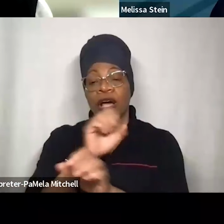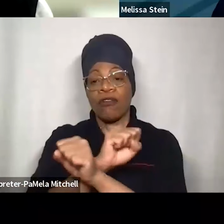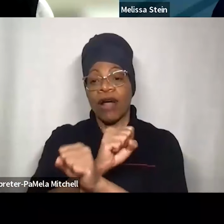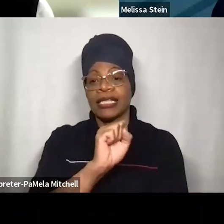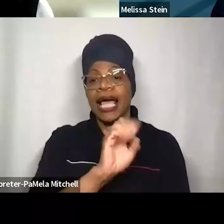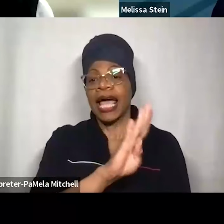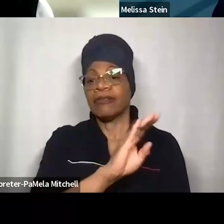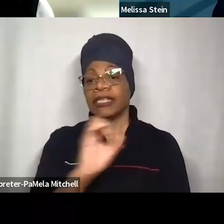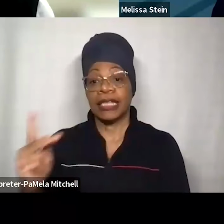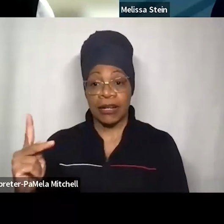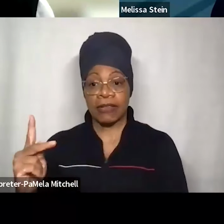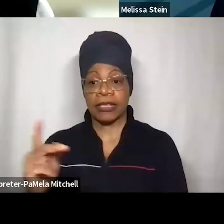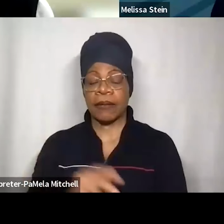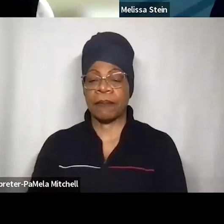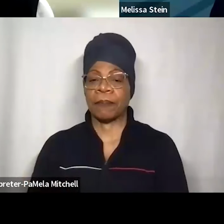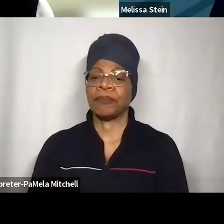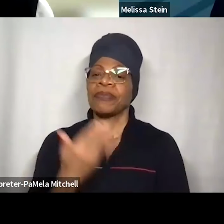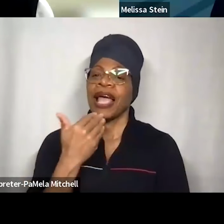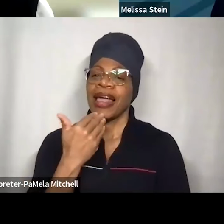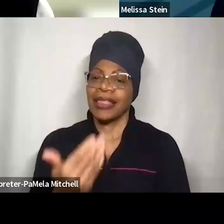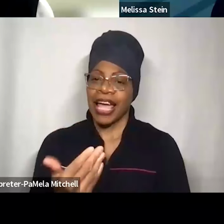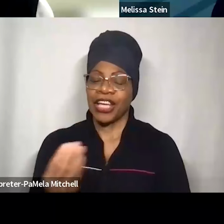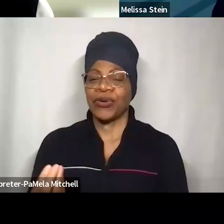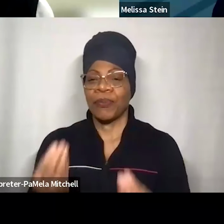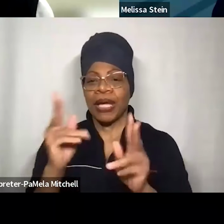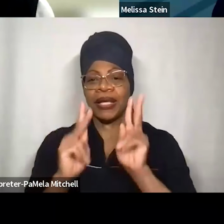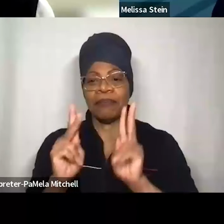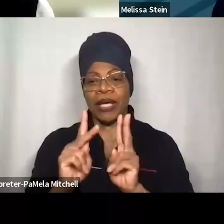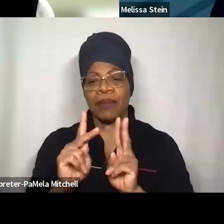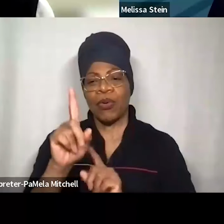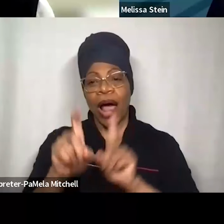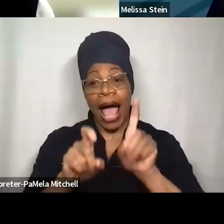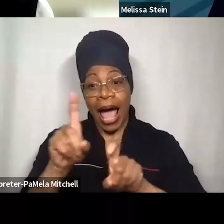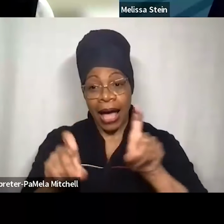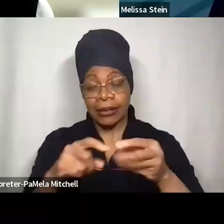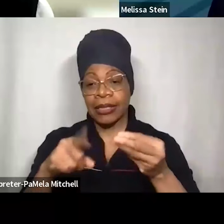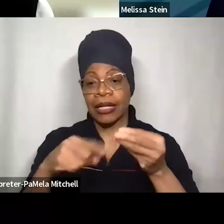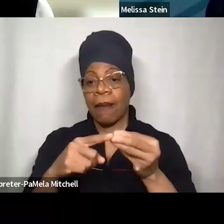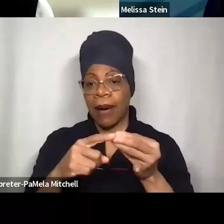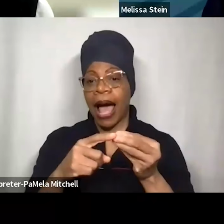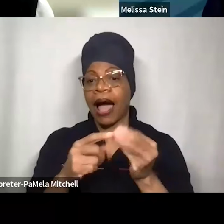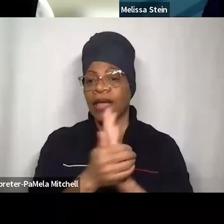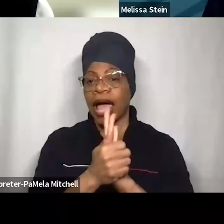Thank you for that, that's really helpful. A lot of folks asking about SBIRT. And so this is the last question,